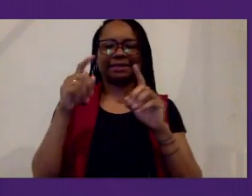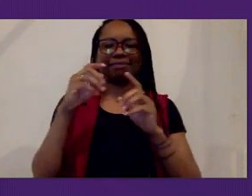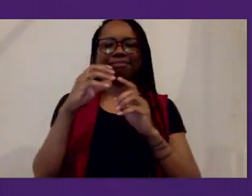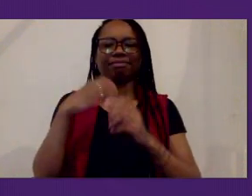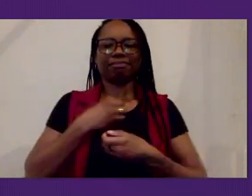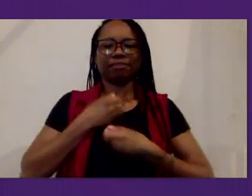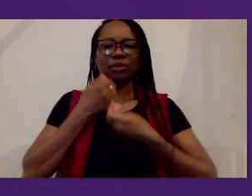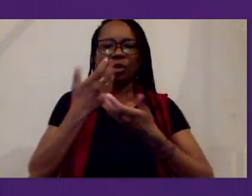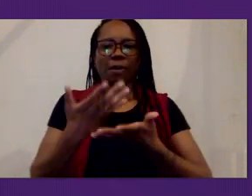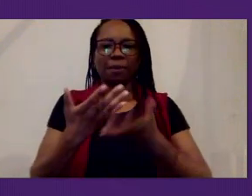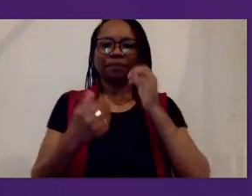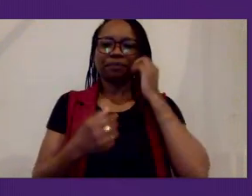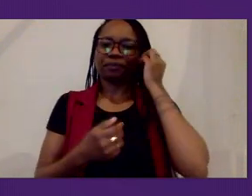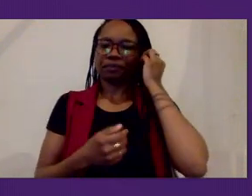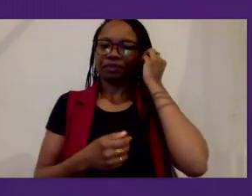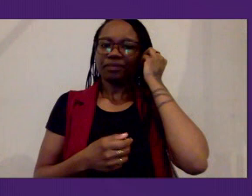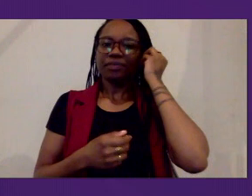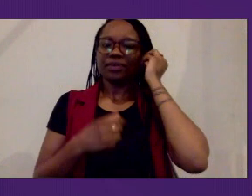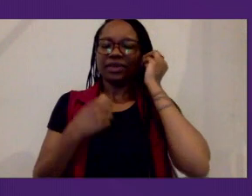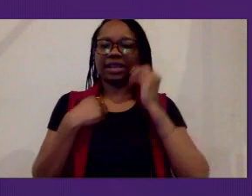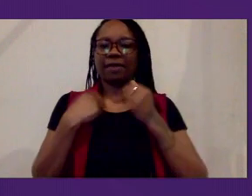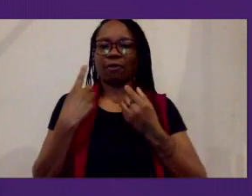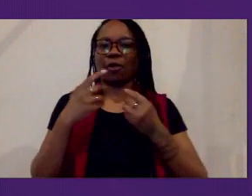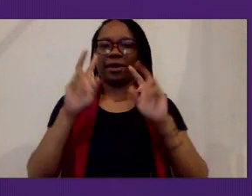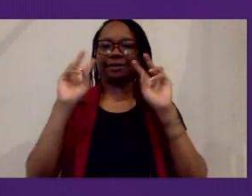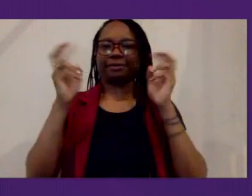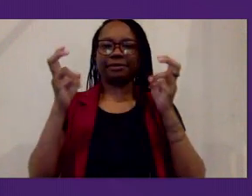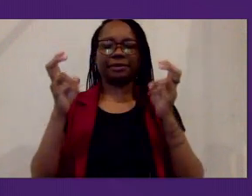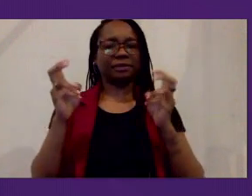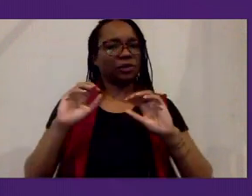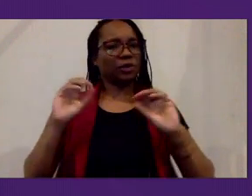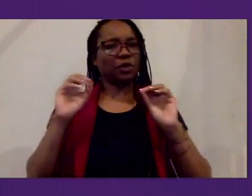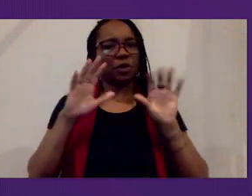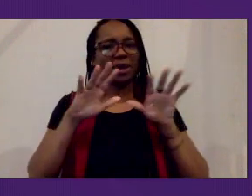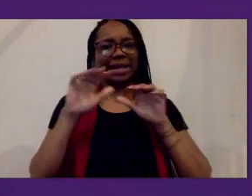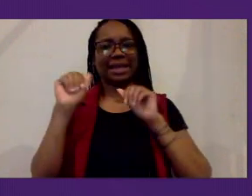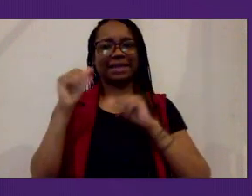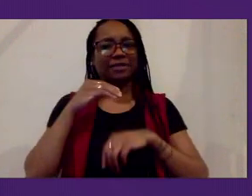"No one leaves home unless home is the mouth of a shark.